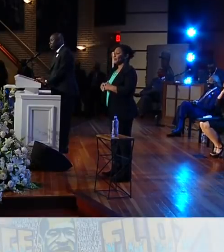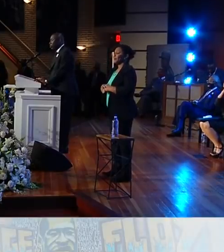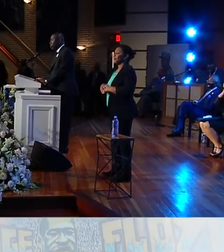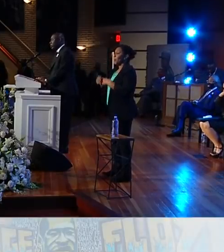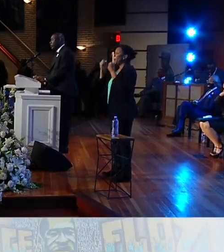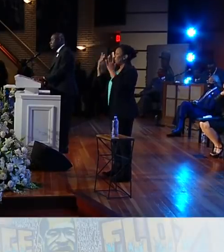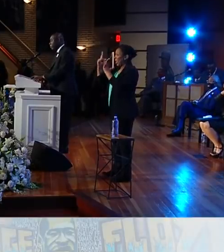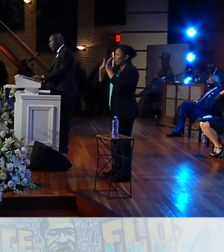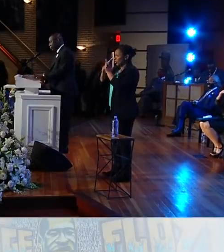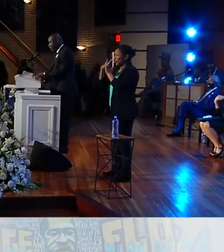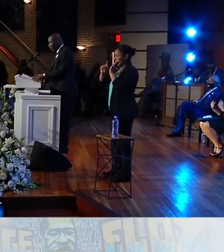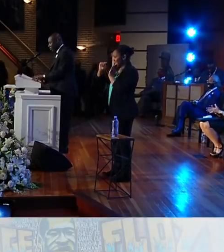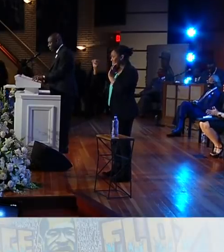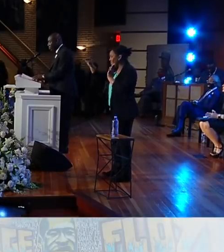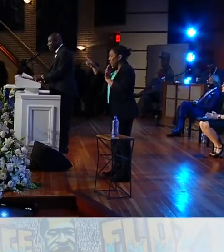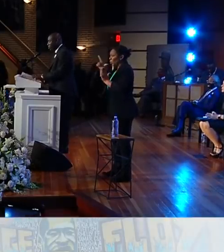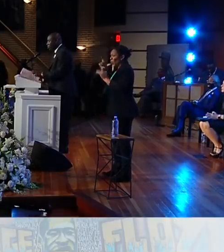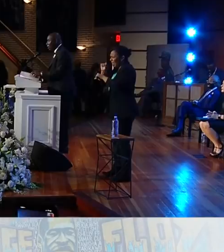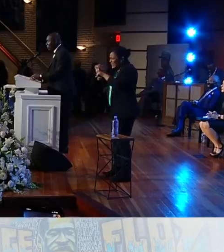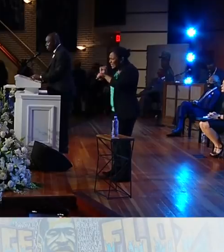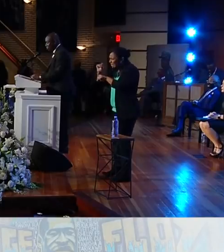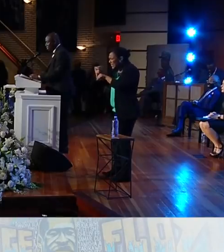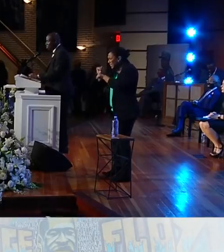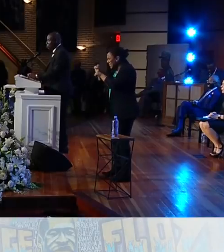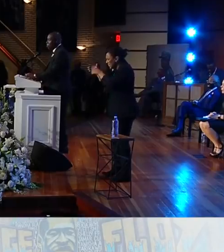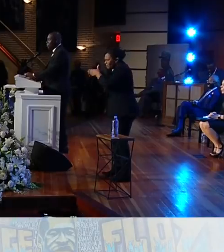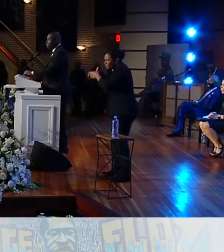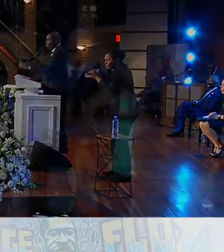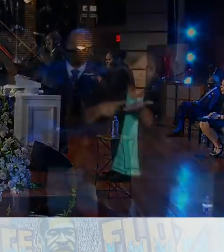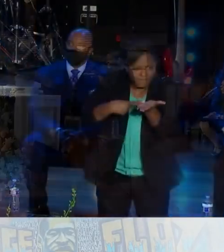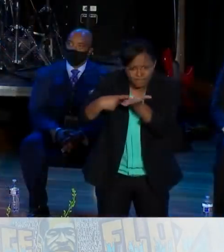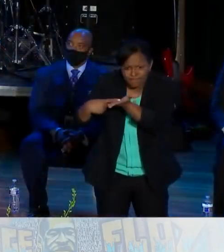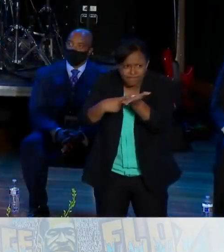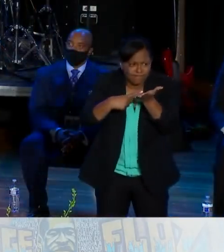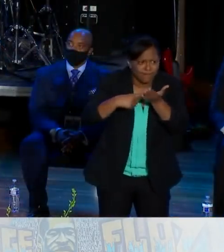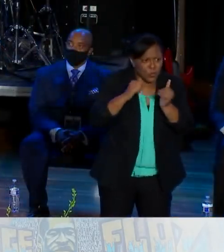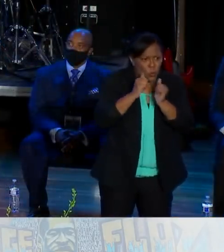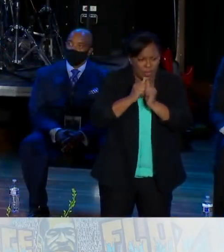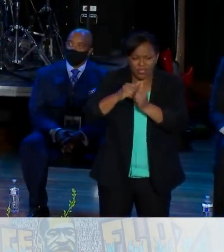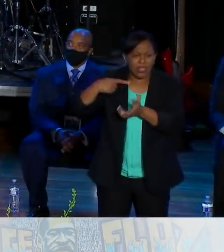FOR THE FAMILY OF GEORGE FLOYD ALONG WITH A LOT OF OTHER GREAT